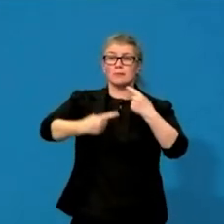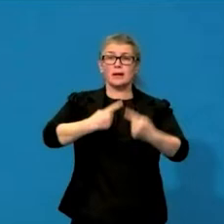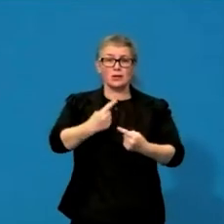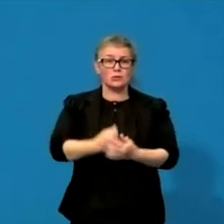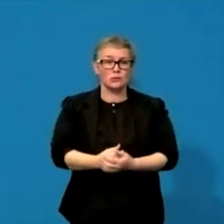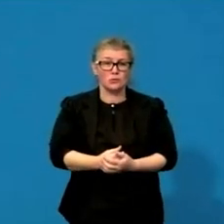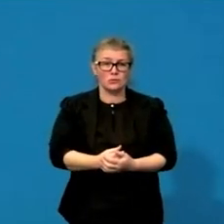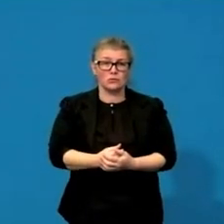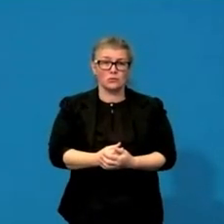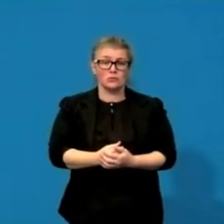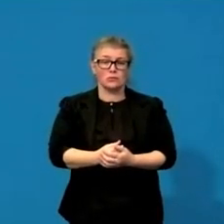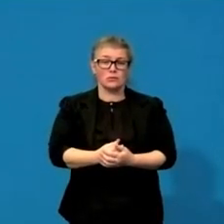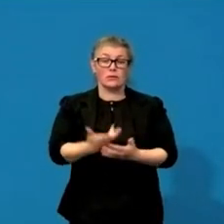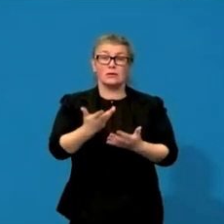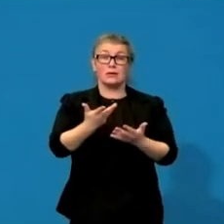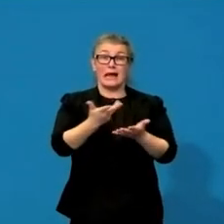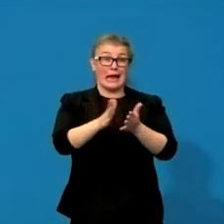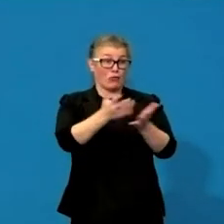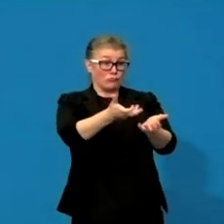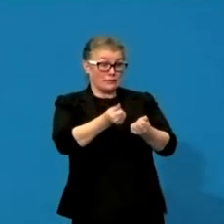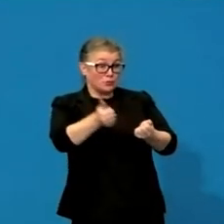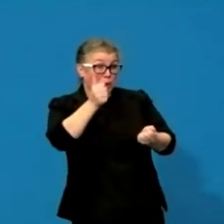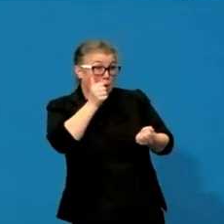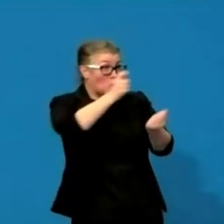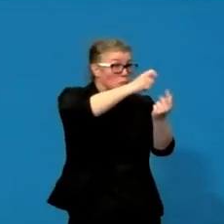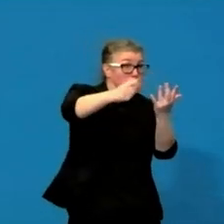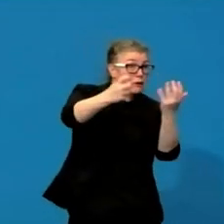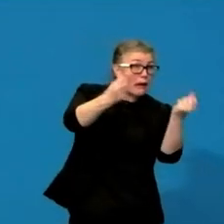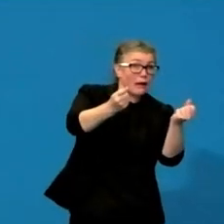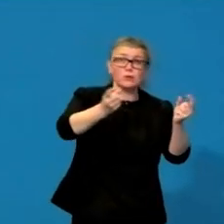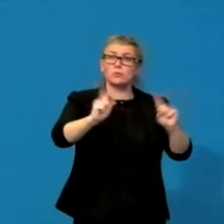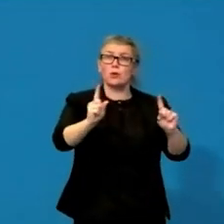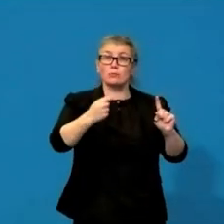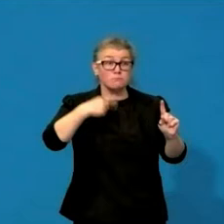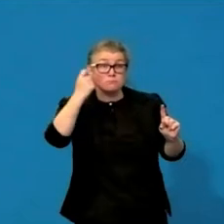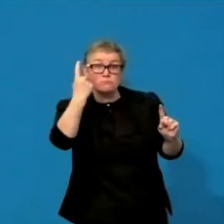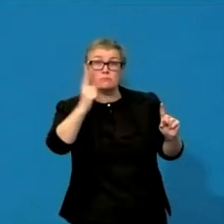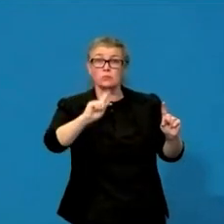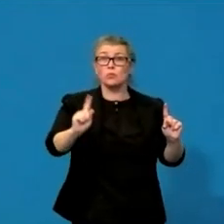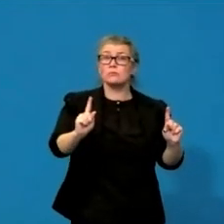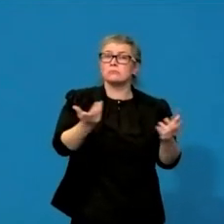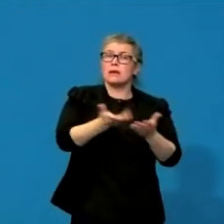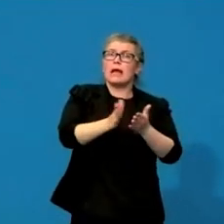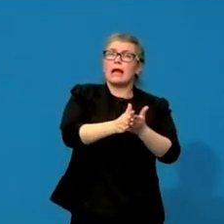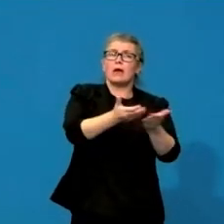effectively to and more importantly understood by participants in the scheme.